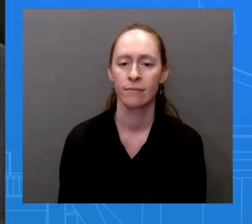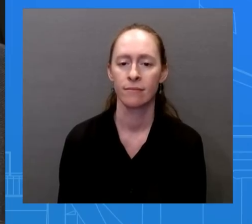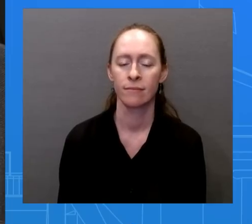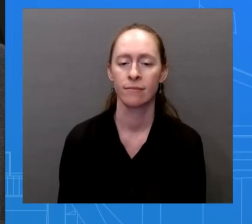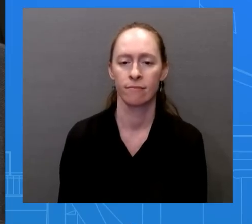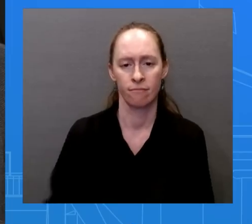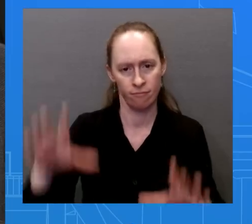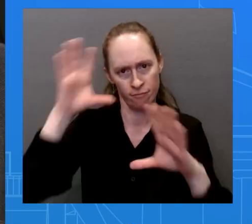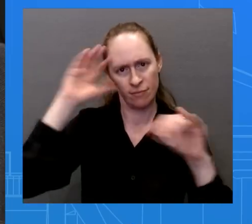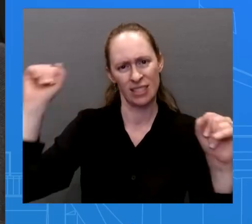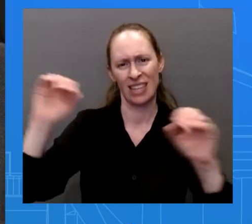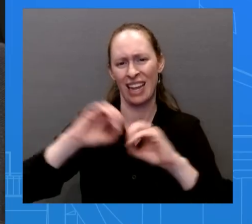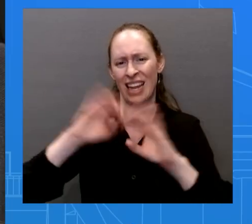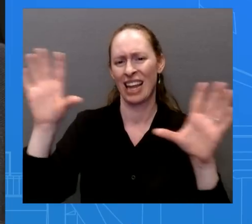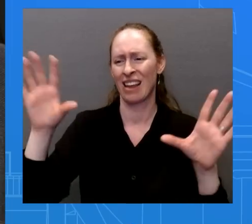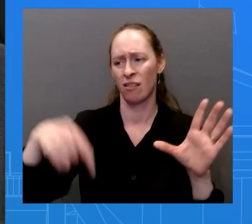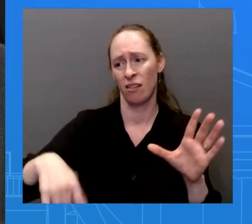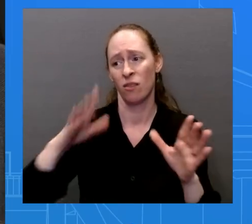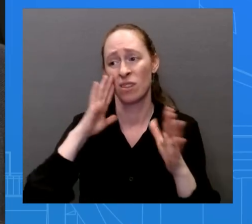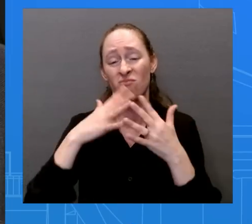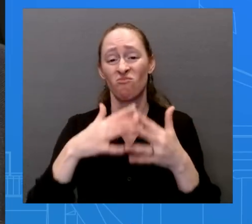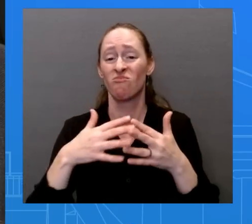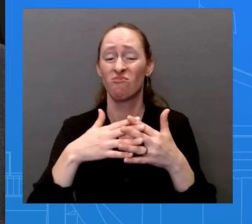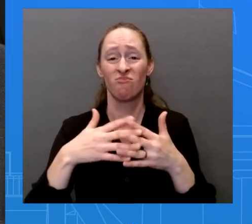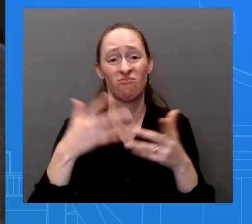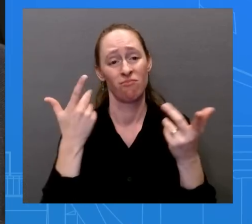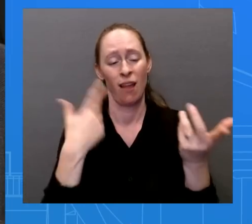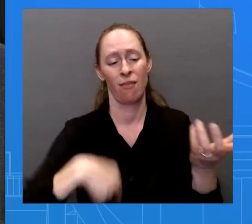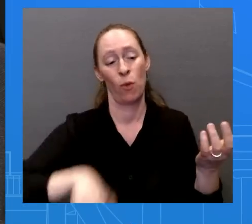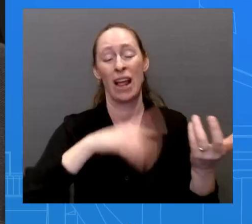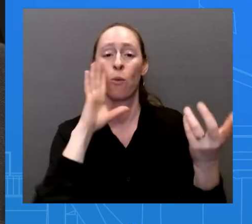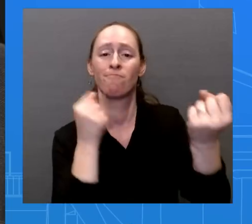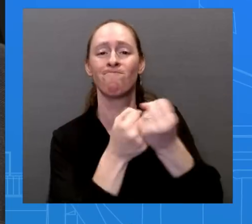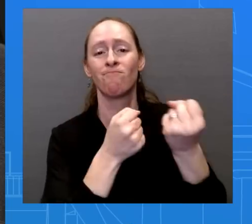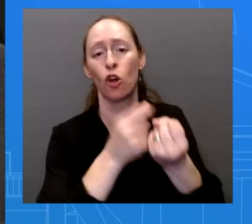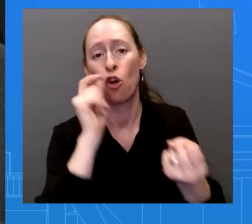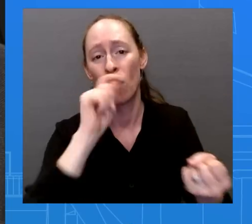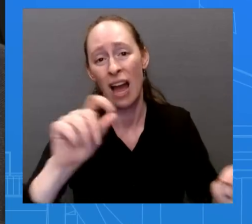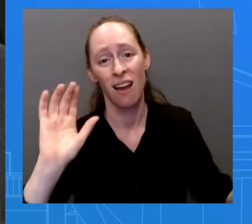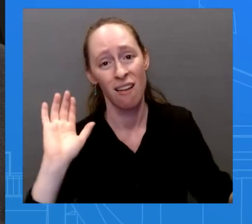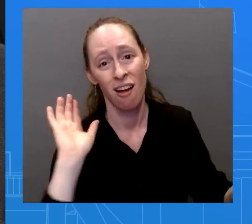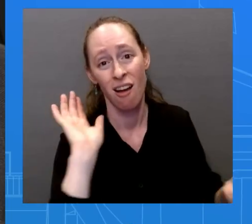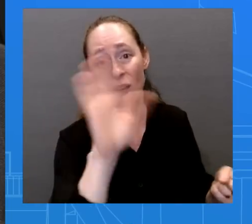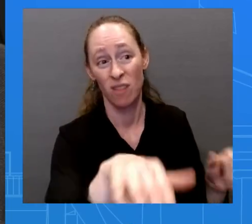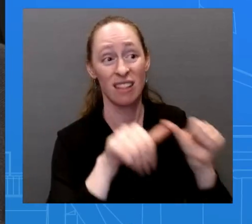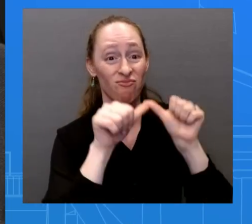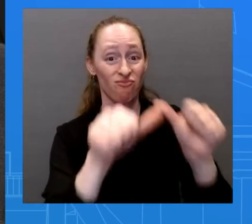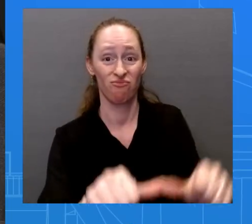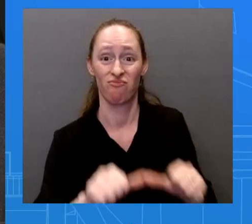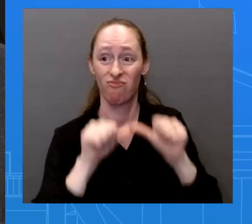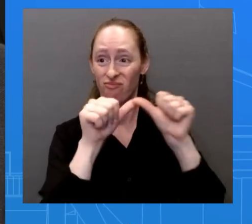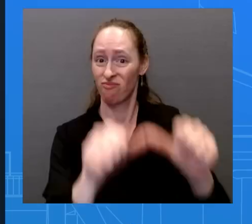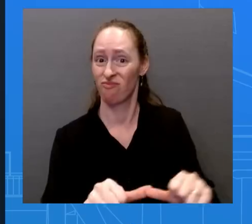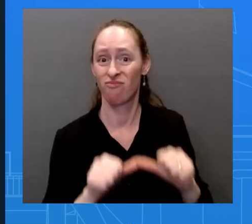thinking about how that level of support could be complicated if Democrats no longer control Congress? Ms. Jean-Pierre: So, we've been very clear --